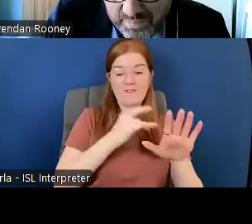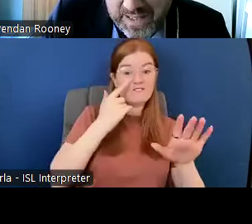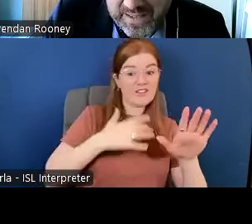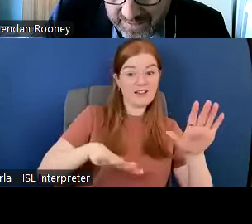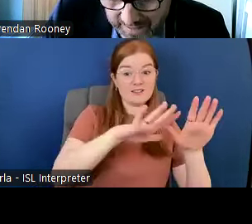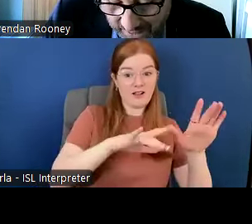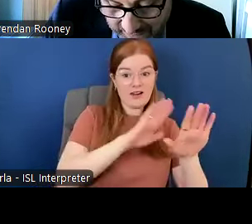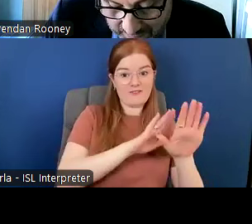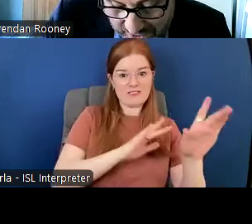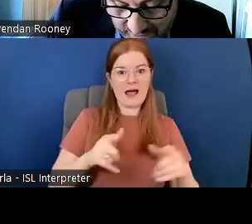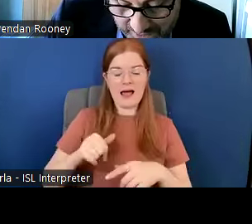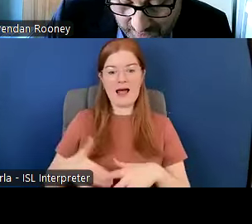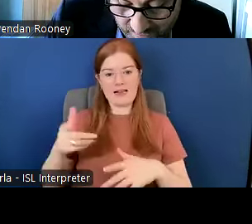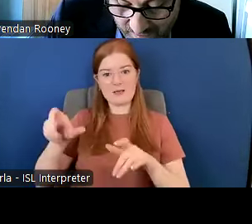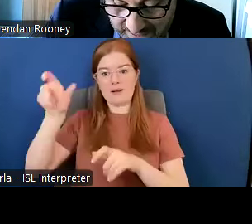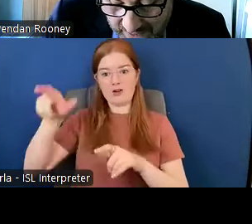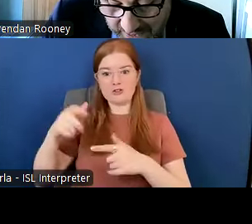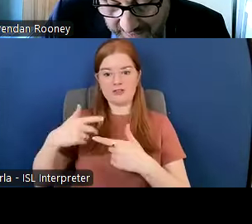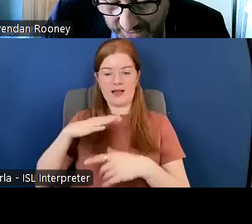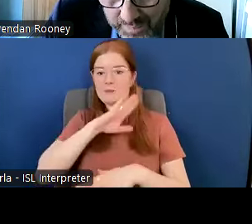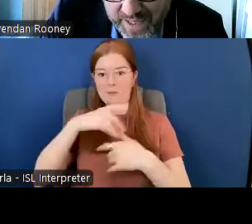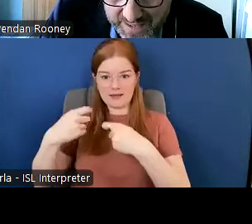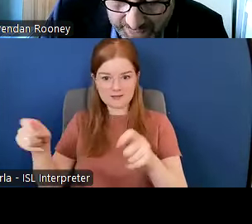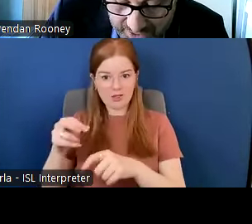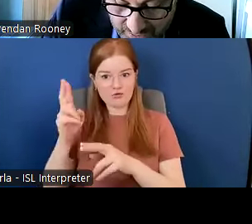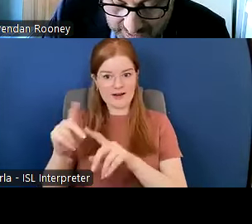and bed linen on the picture in the picture on the right that compress the pictorial